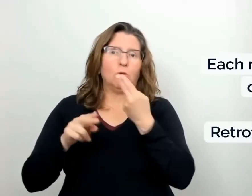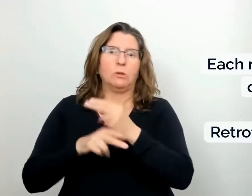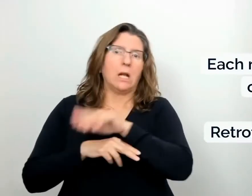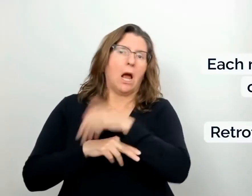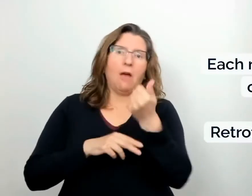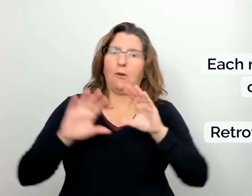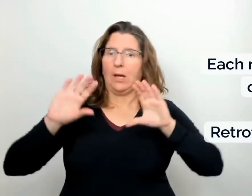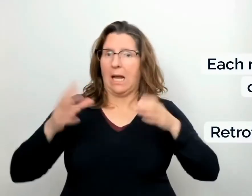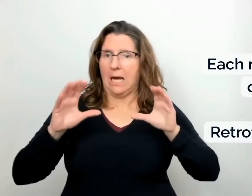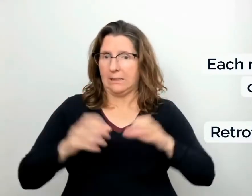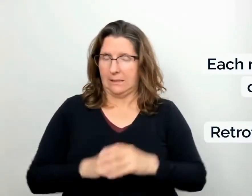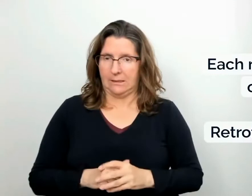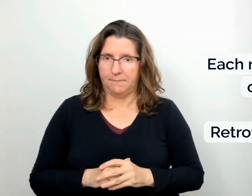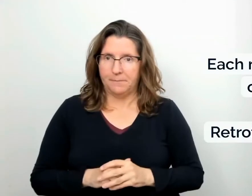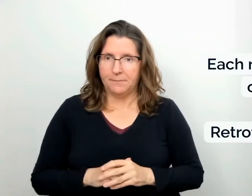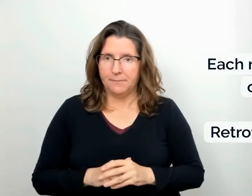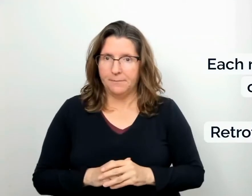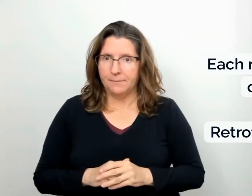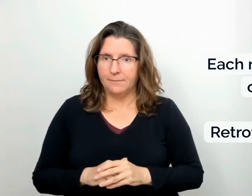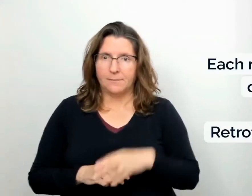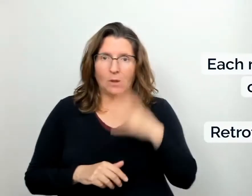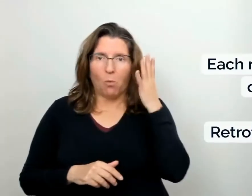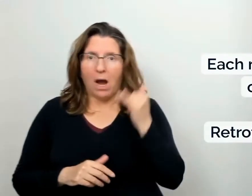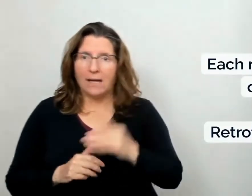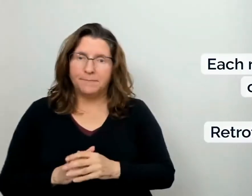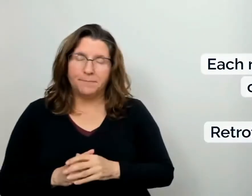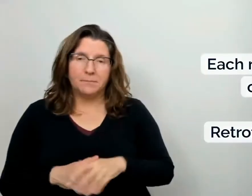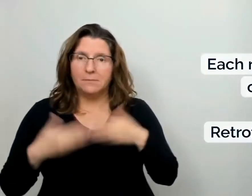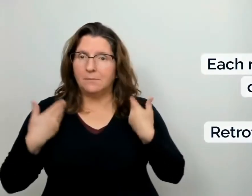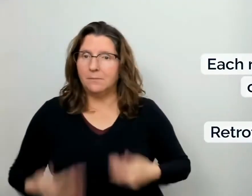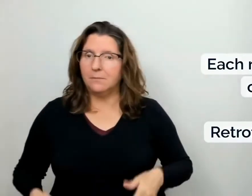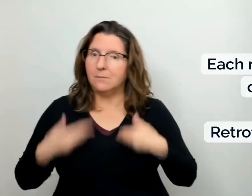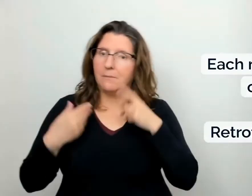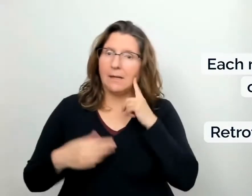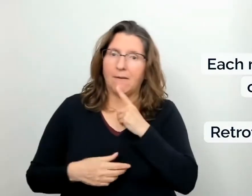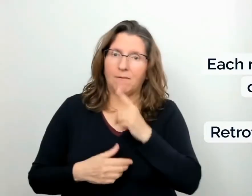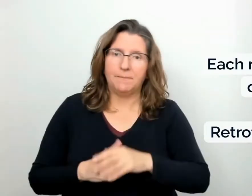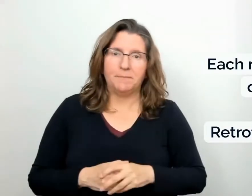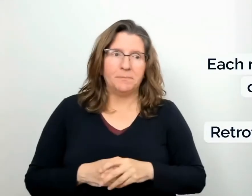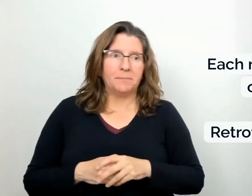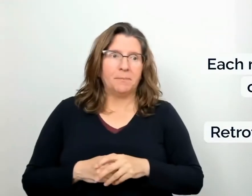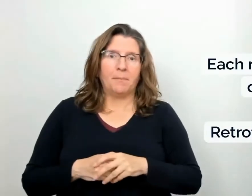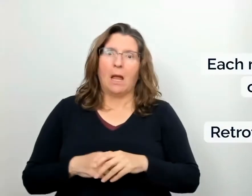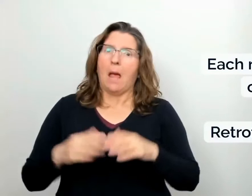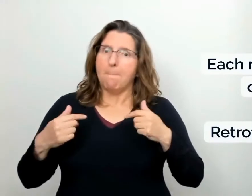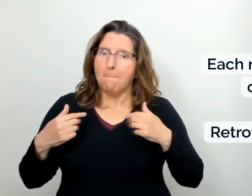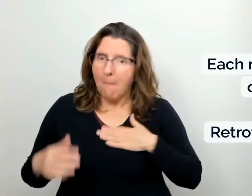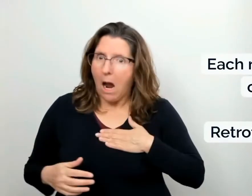in the other section of this course. Why are they so different? Because I am deaf.